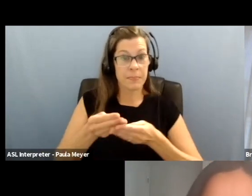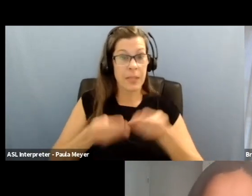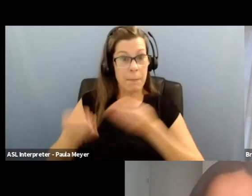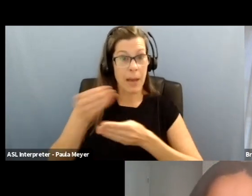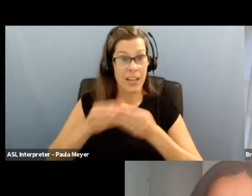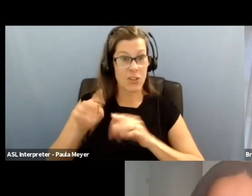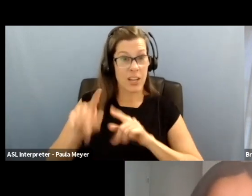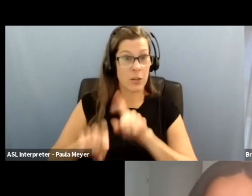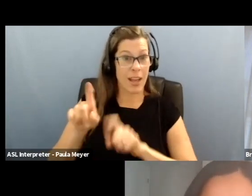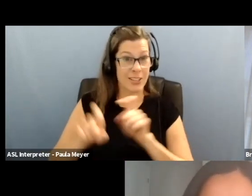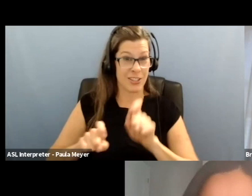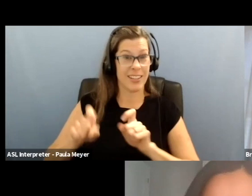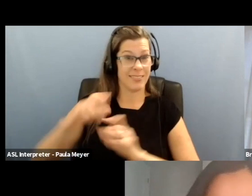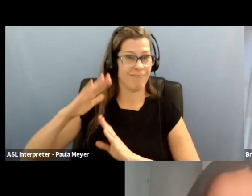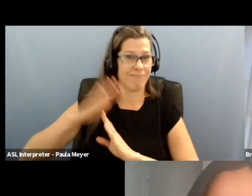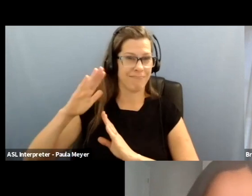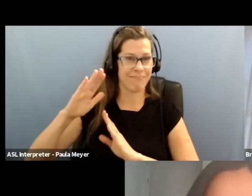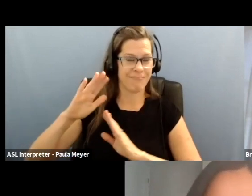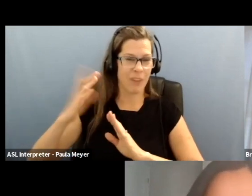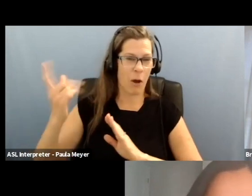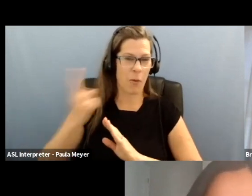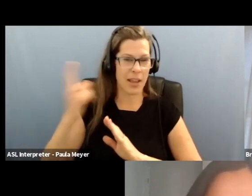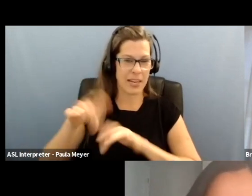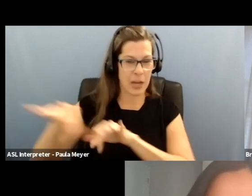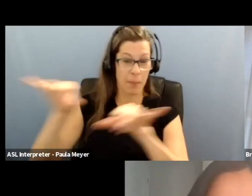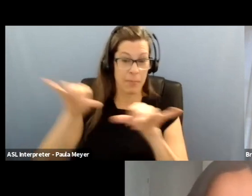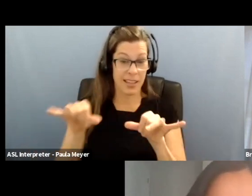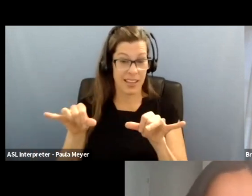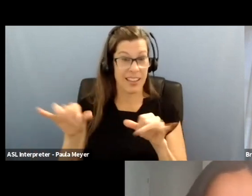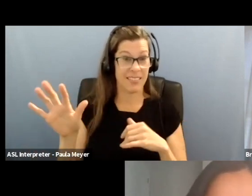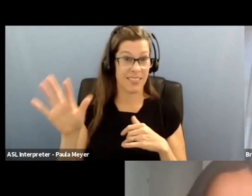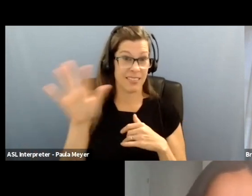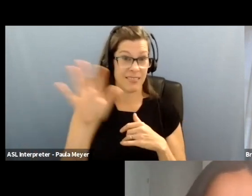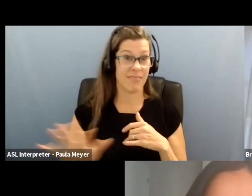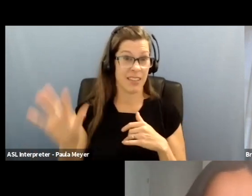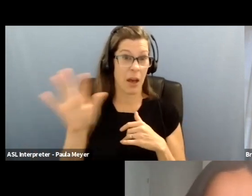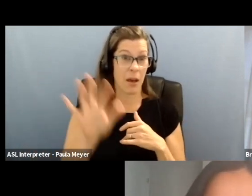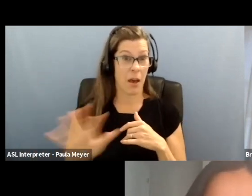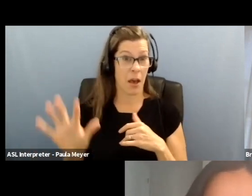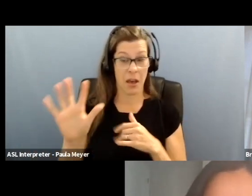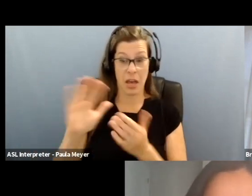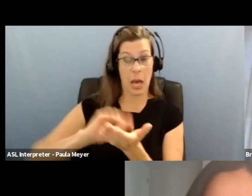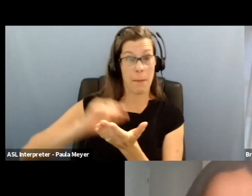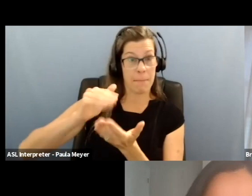So someone was asking, is there a ballpark area amount that they should budget for?